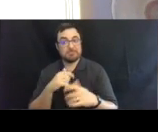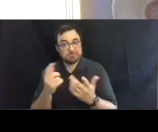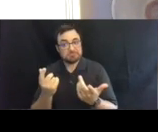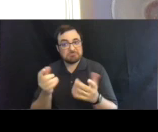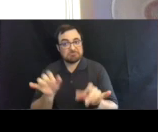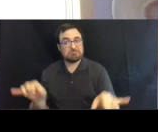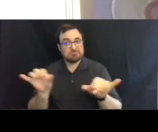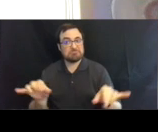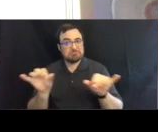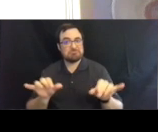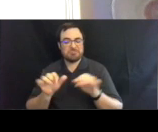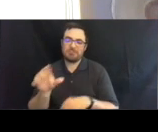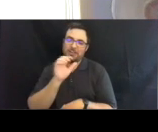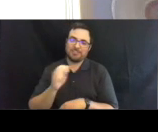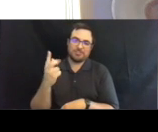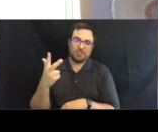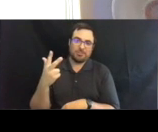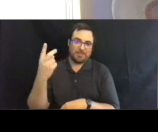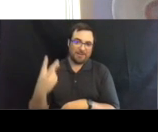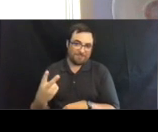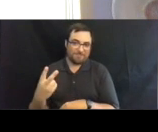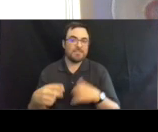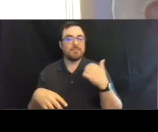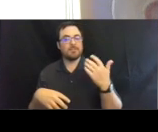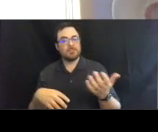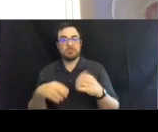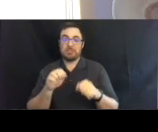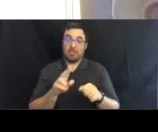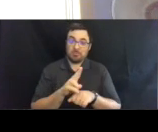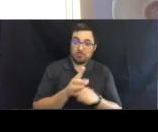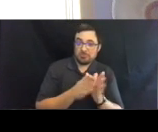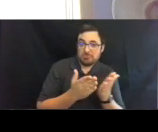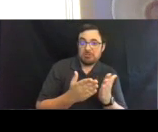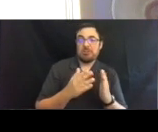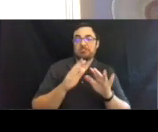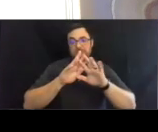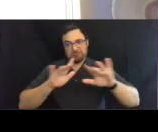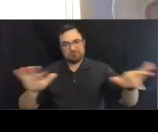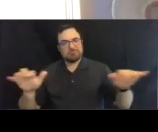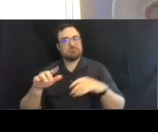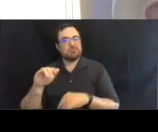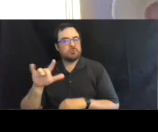of age three and a half. You can use books you, can use all sorts of tools that you have on hand. Again,